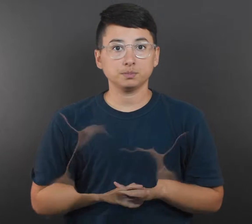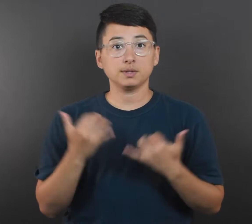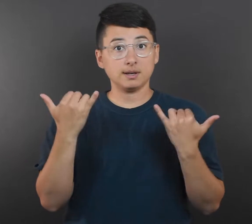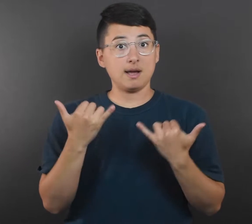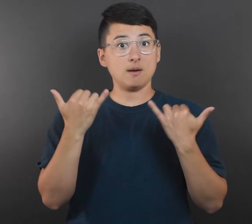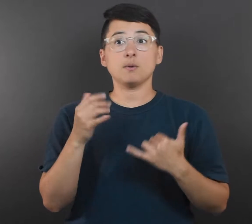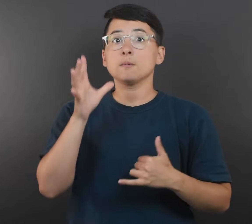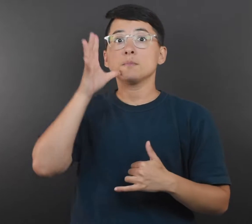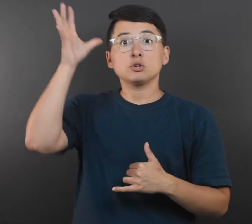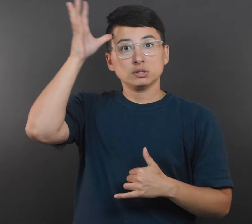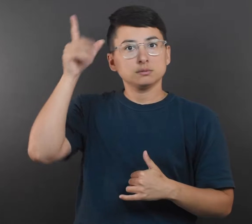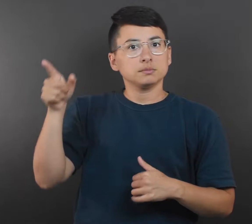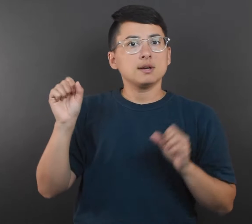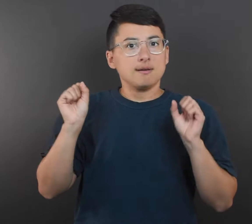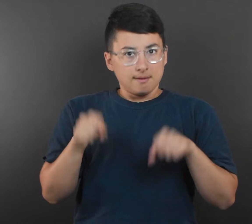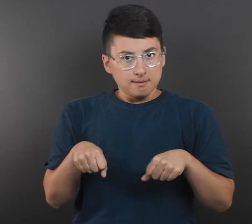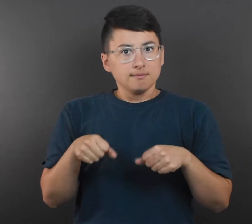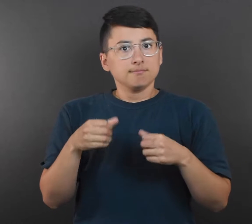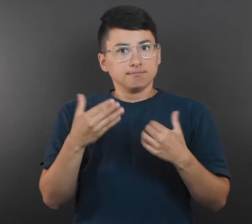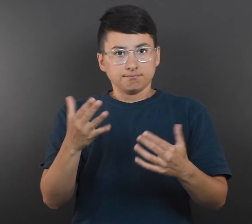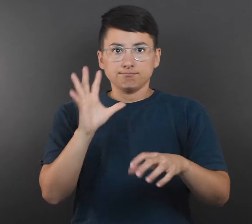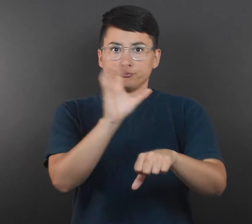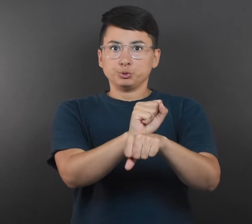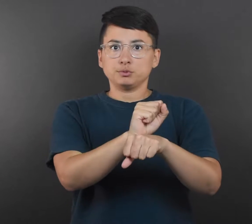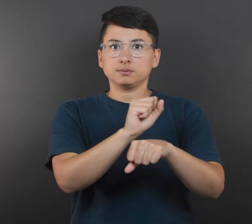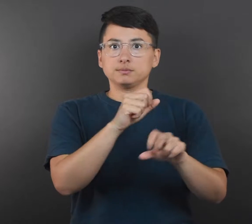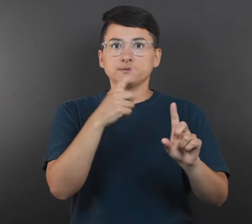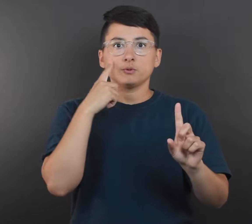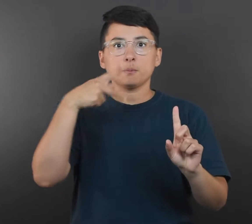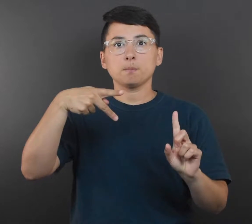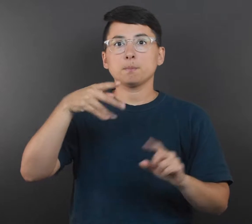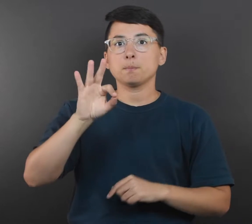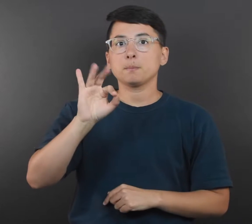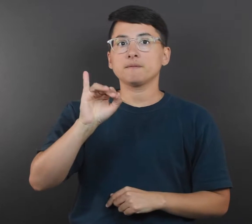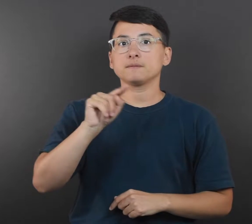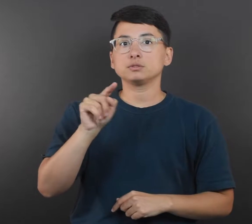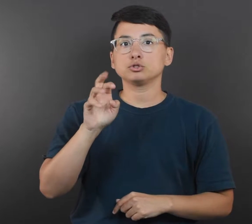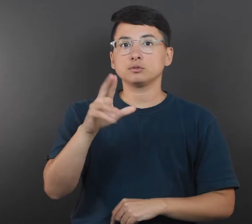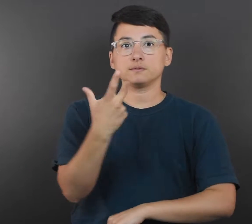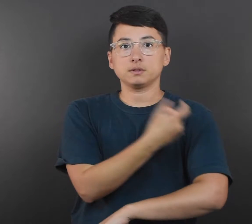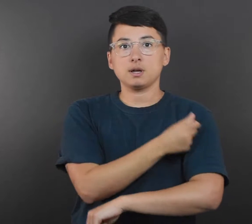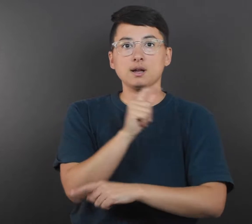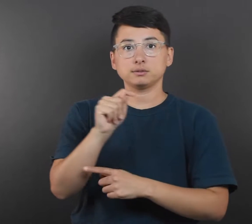Parents can now book appointments for the Pfizer vaccine at the Mall of America site online.